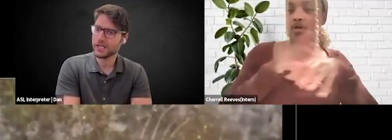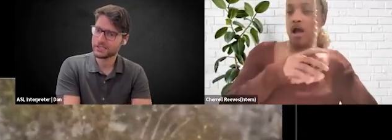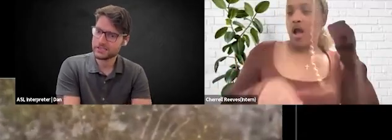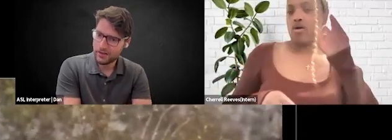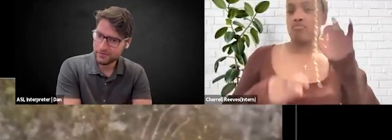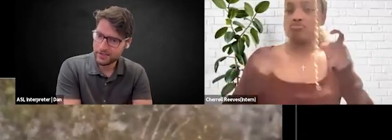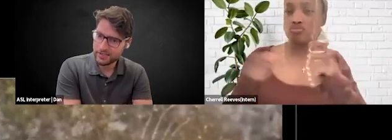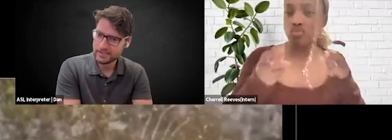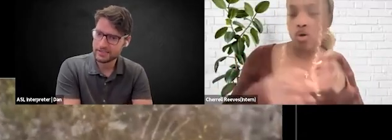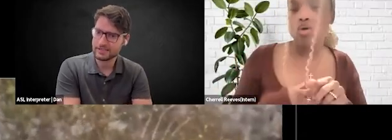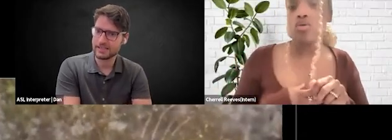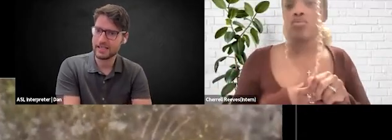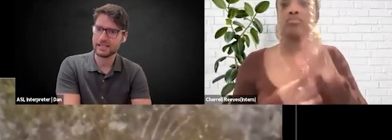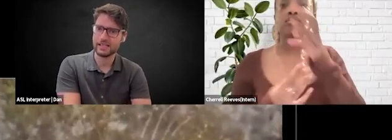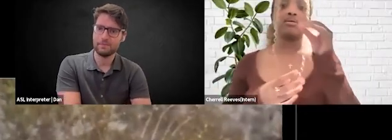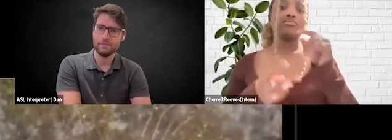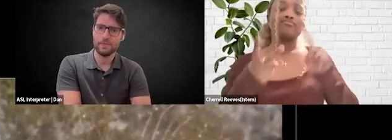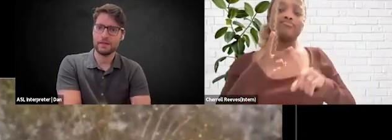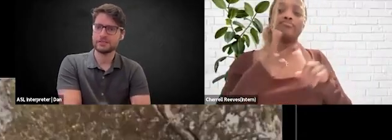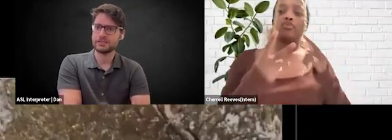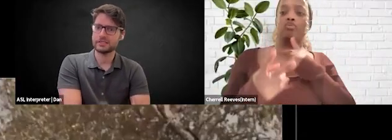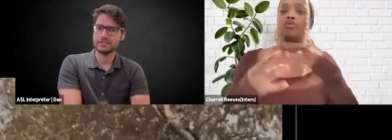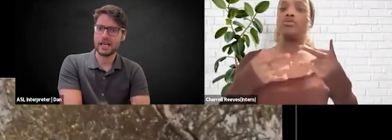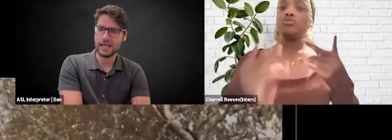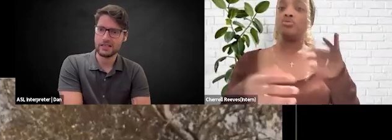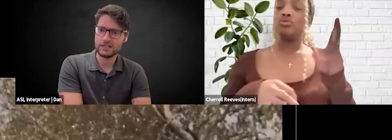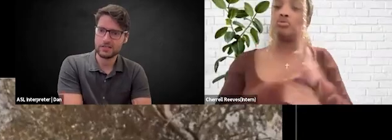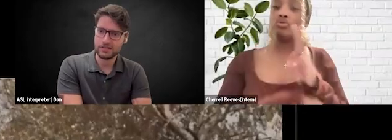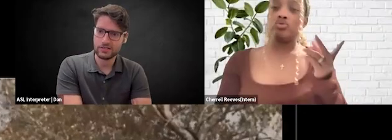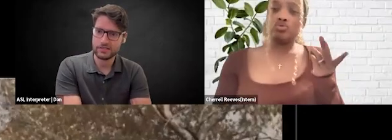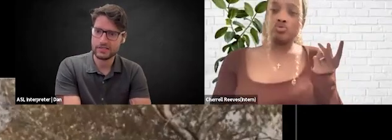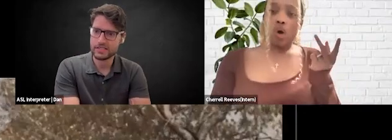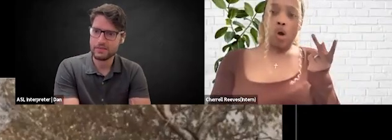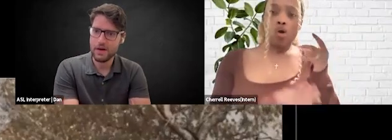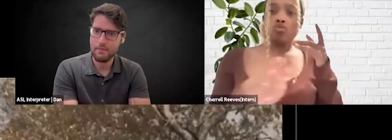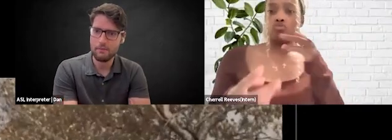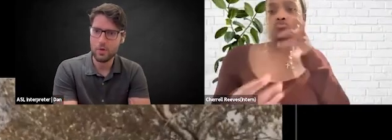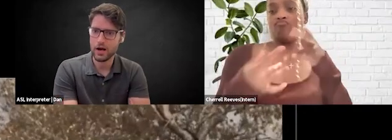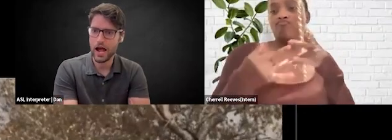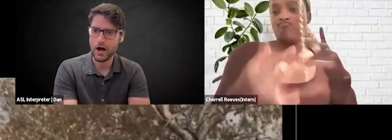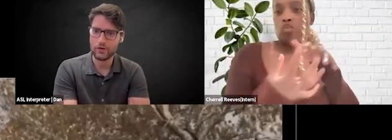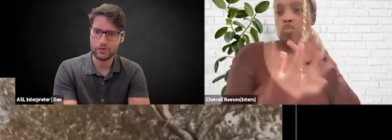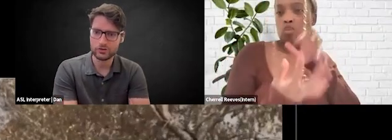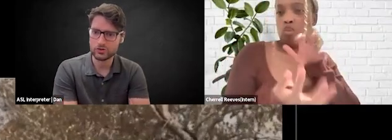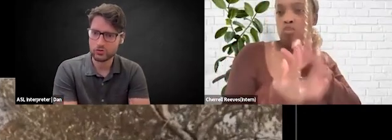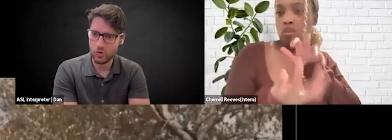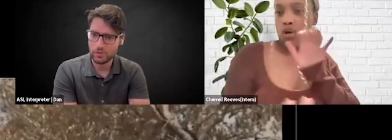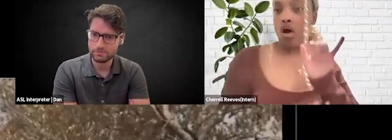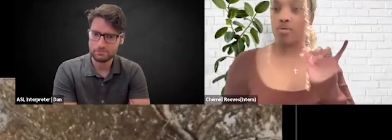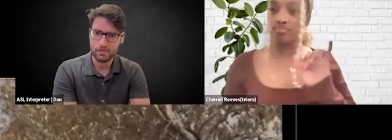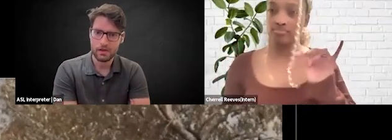Our rationale for this is that cheetahs tend to seem more out of control.